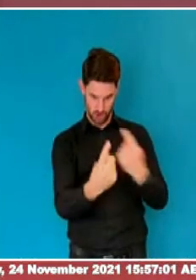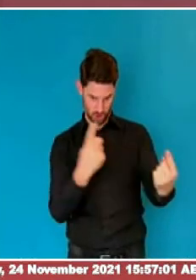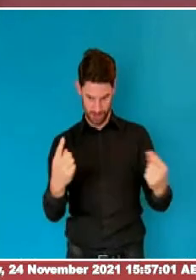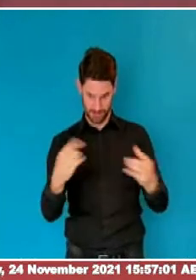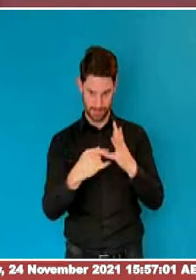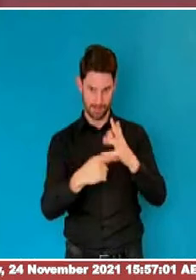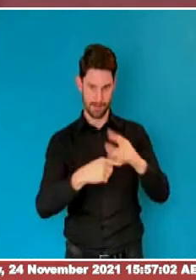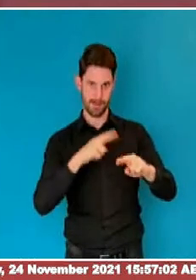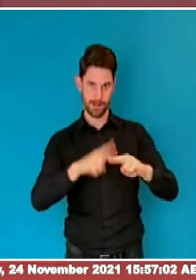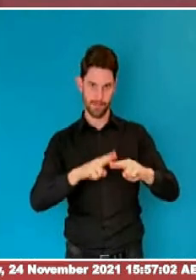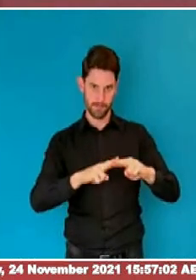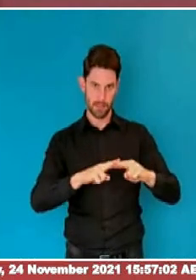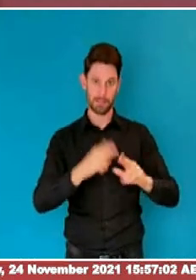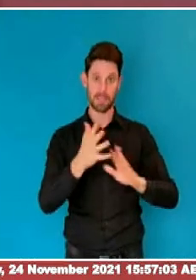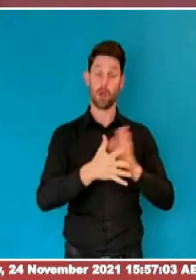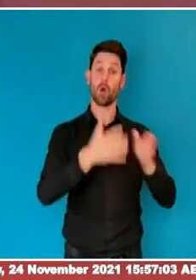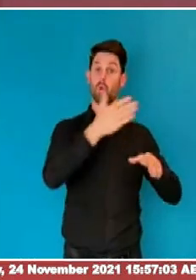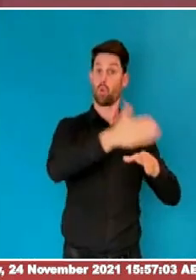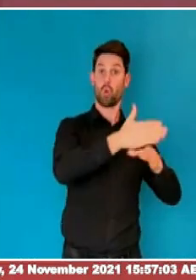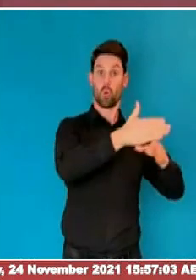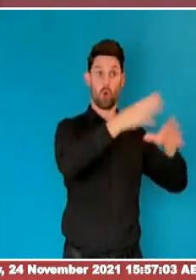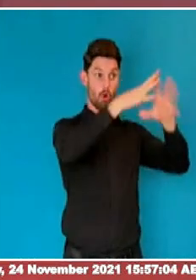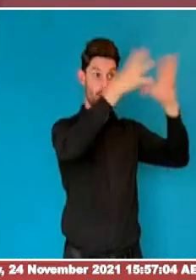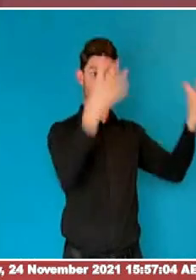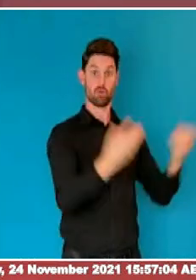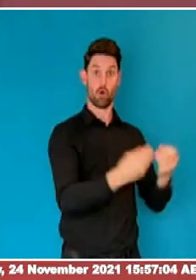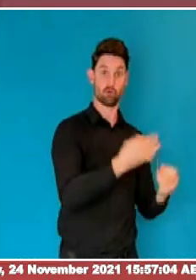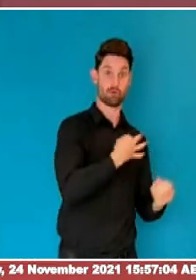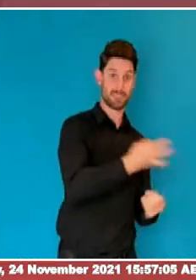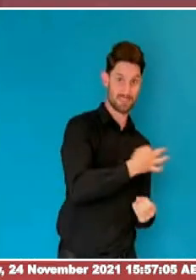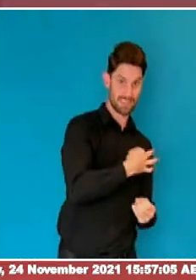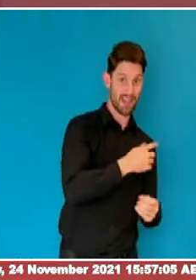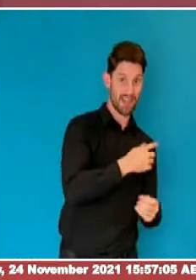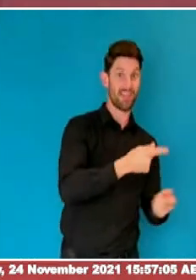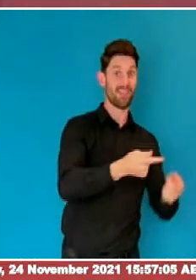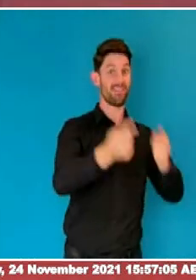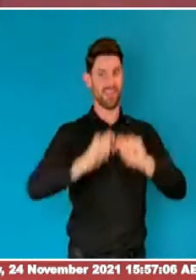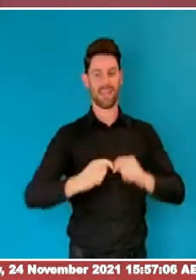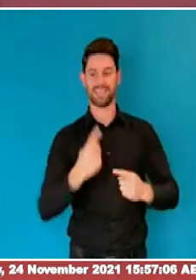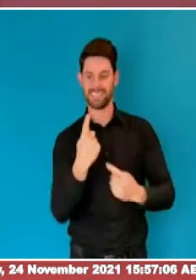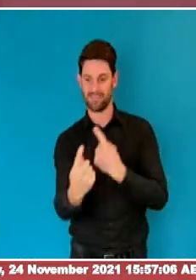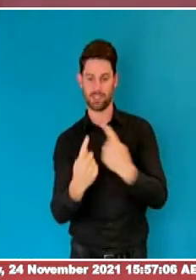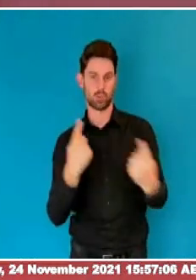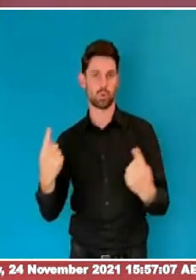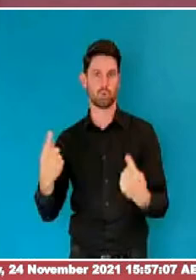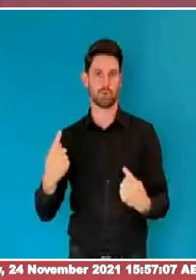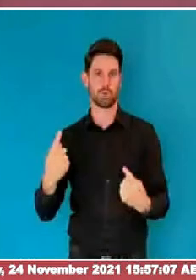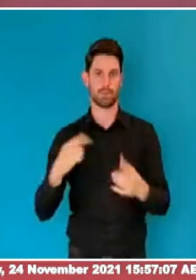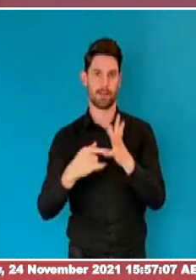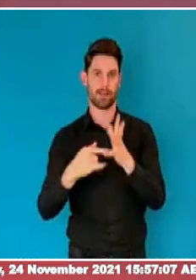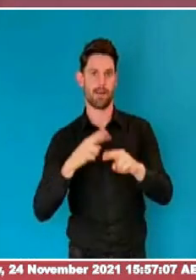risk, we've got individual risk --- so every employee that joins Australia Post, we do